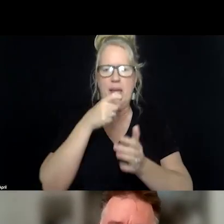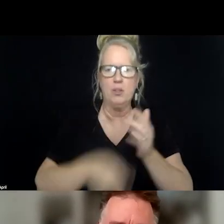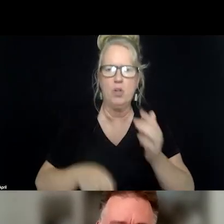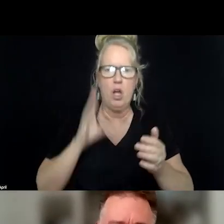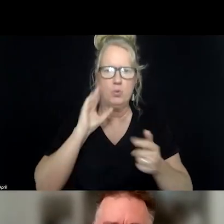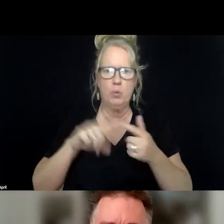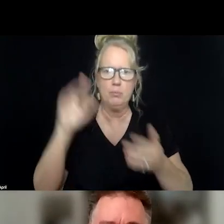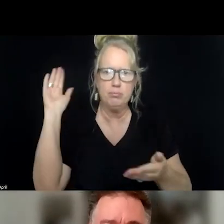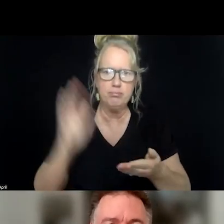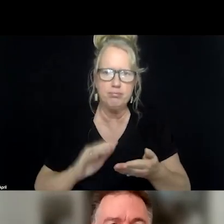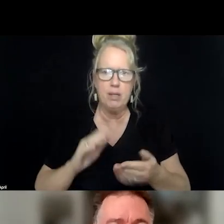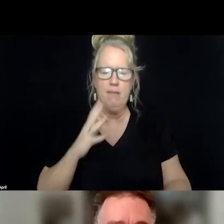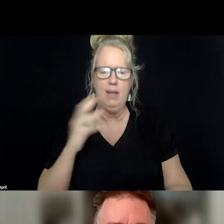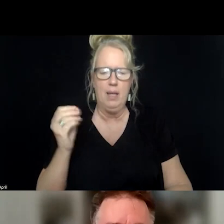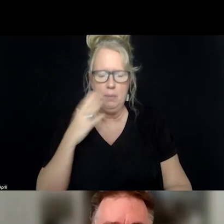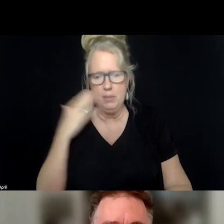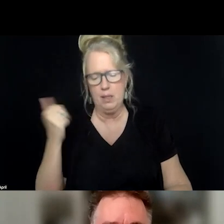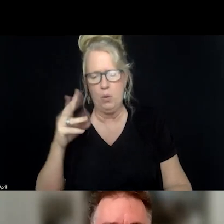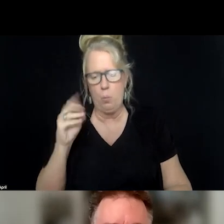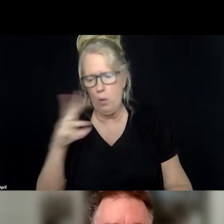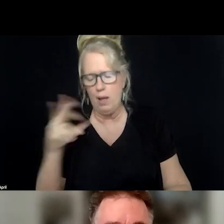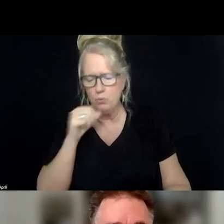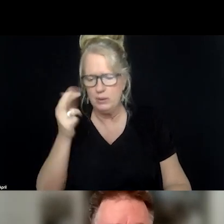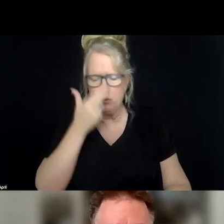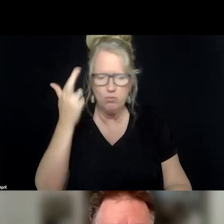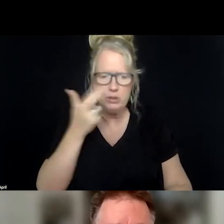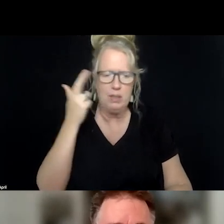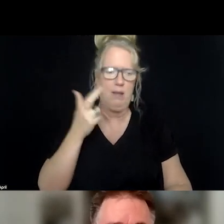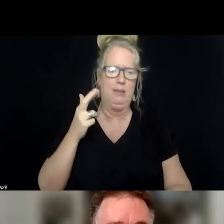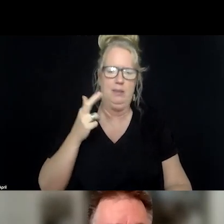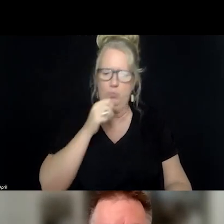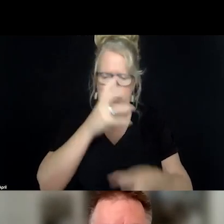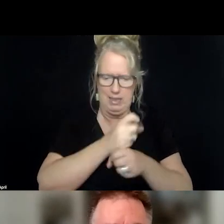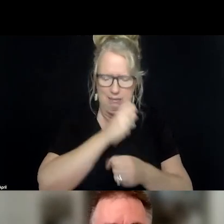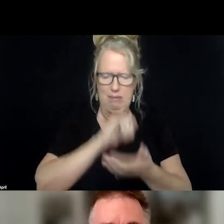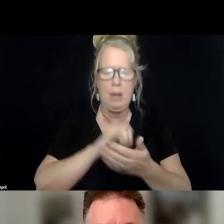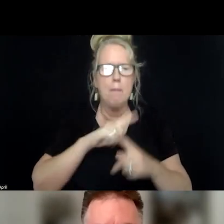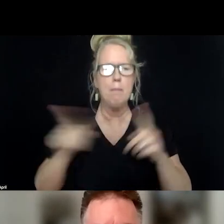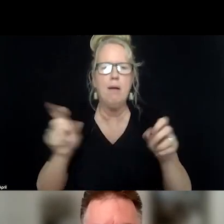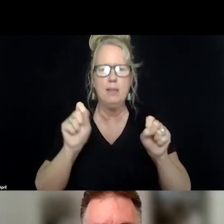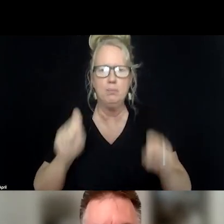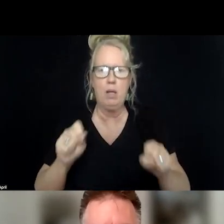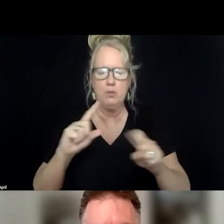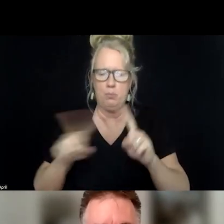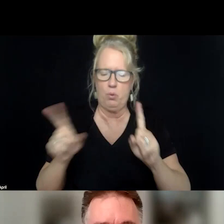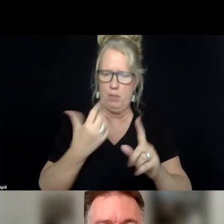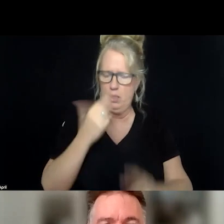BRIE SAID SHE DID NOT REALIZE WE GOT THERE. WE DID NOT GET THERE.